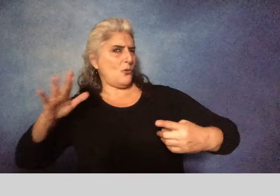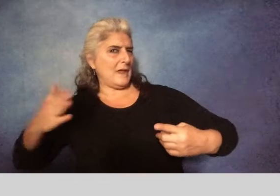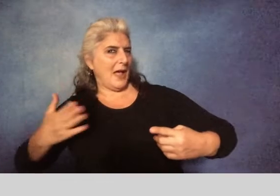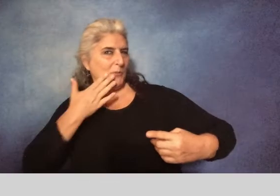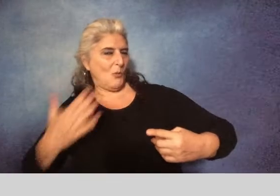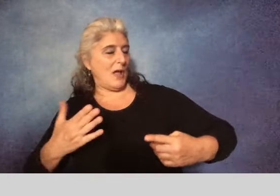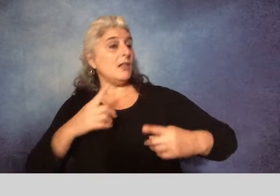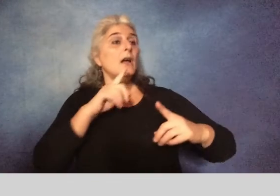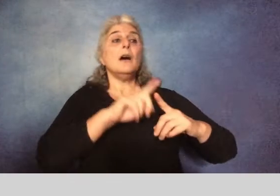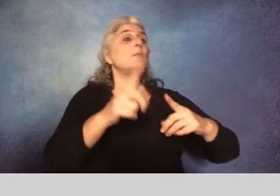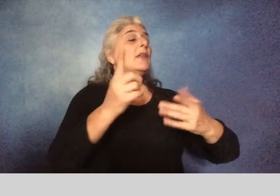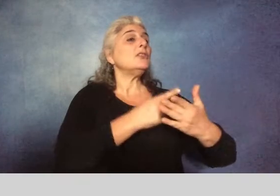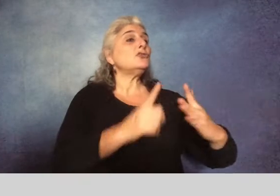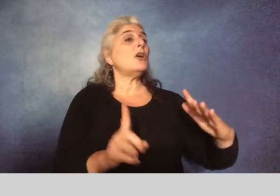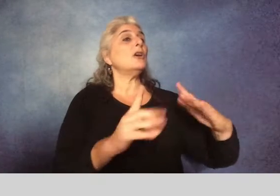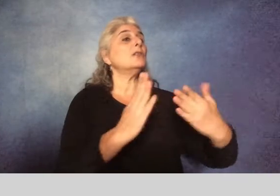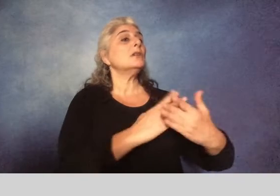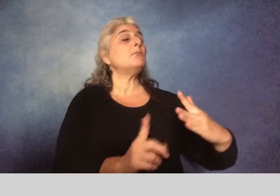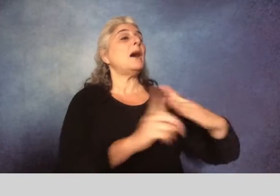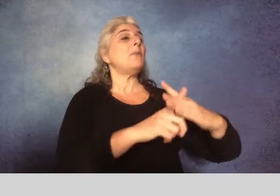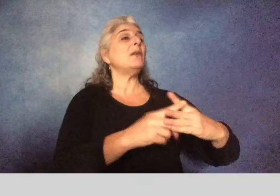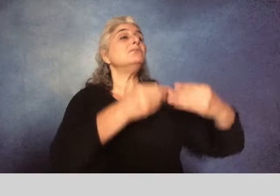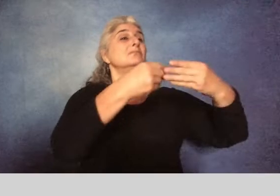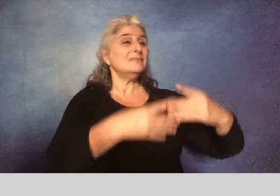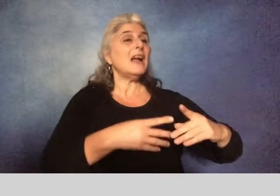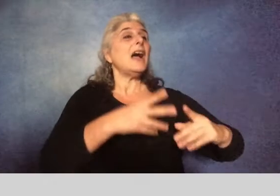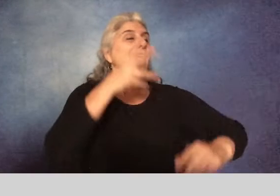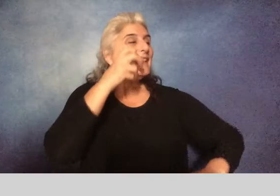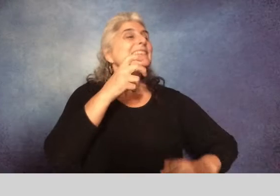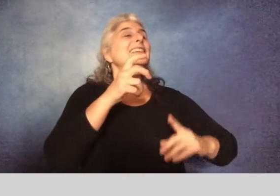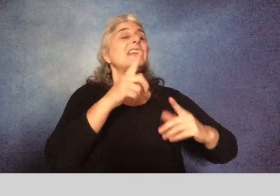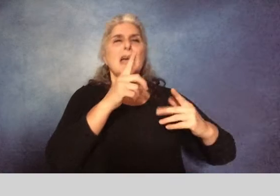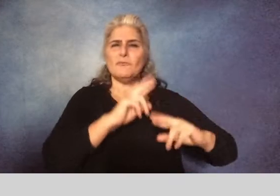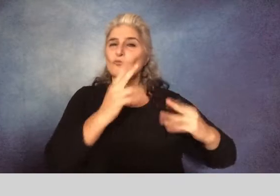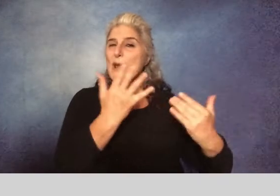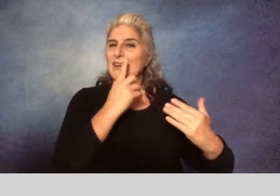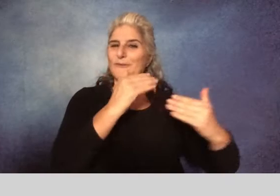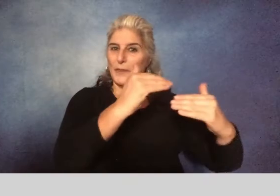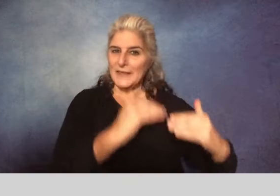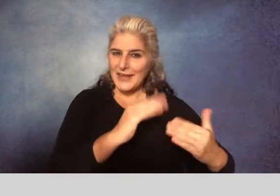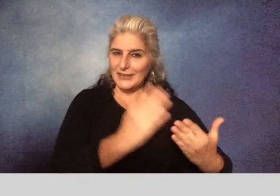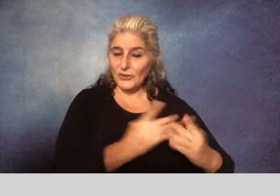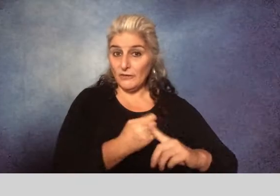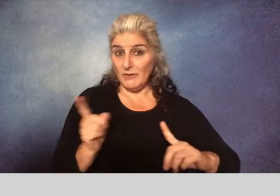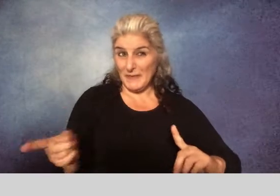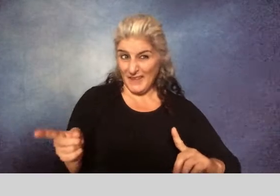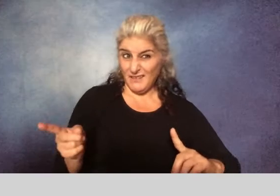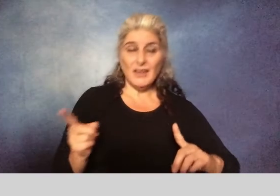I often just end the playlist and I start up the album instead. I don't think this is the intended outcome.